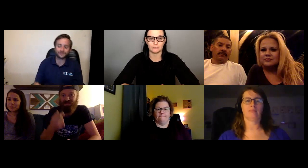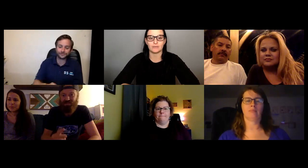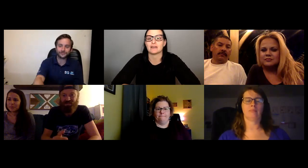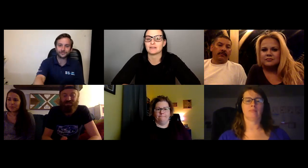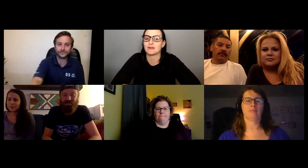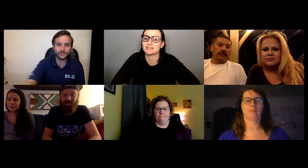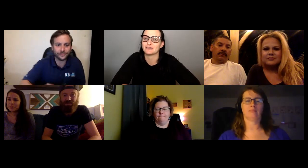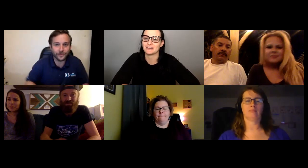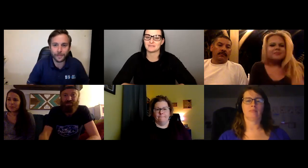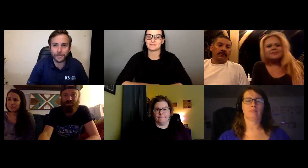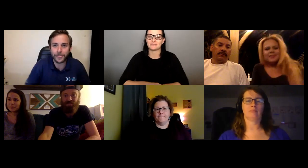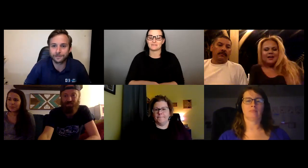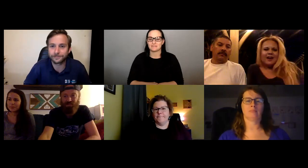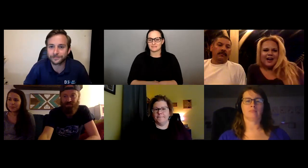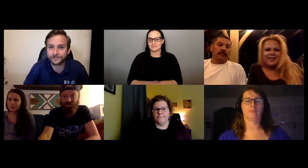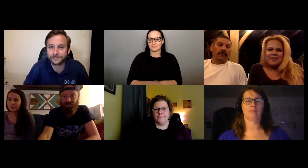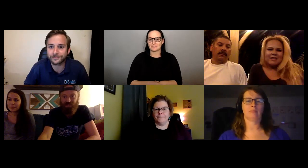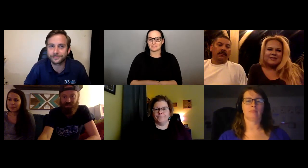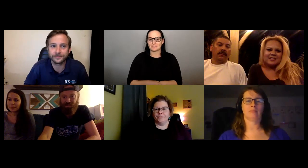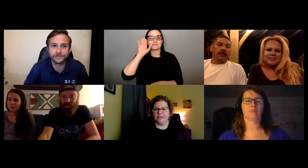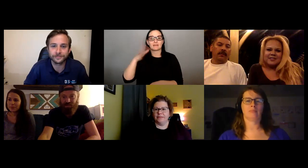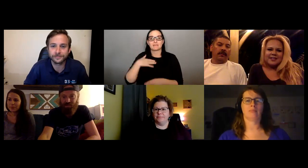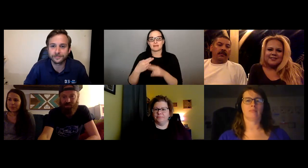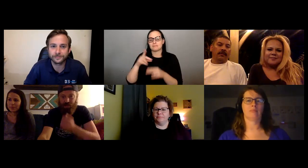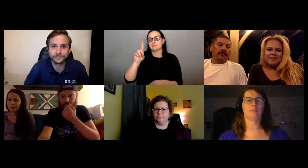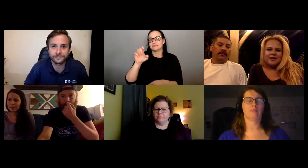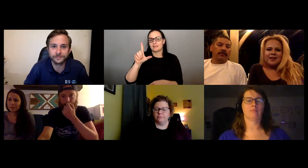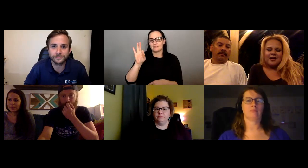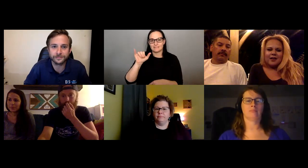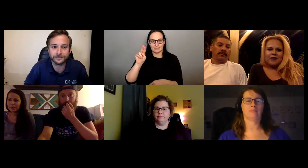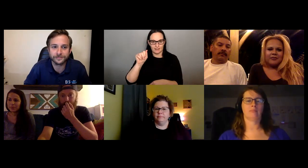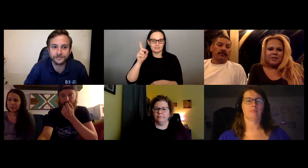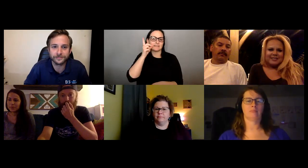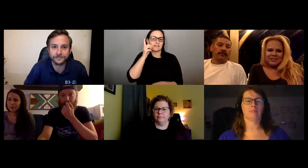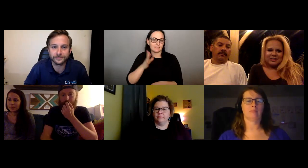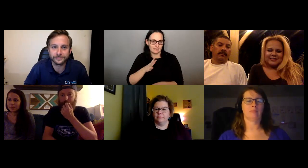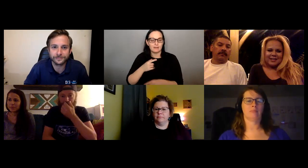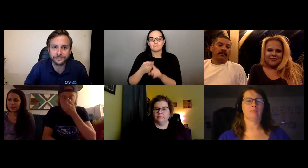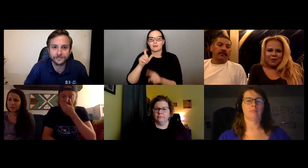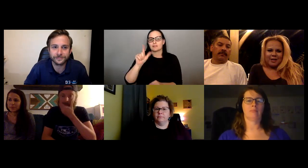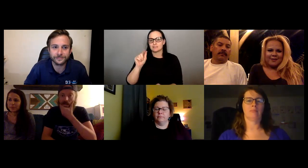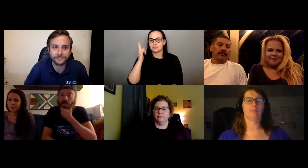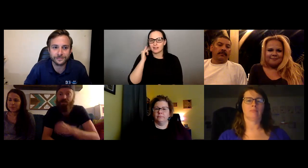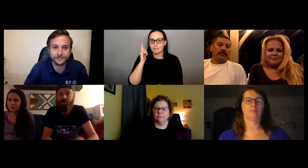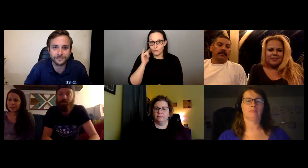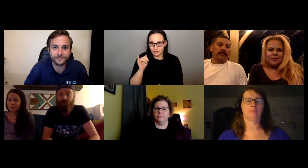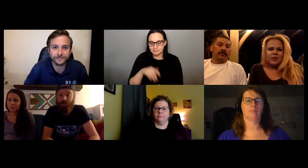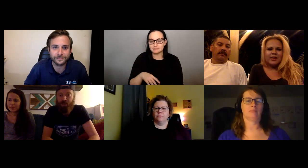okay go ahead delfina hi my name is delfina